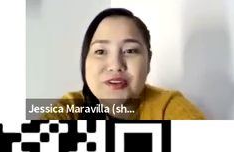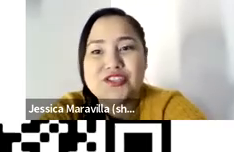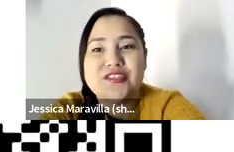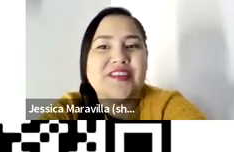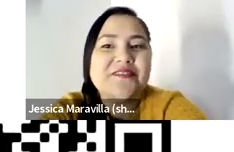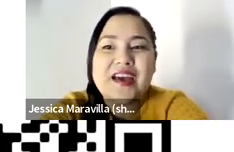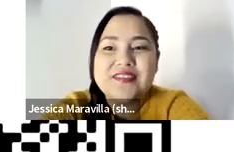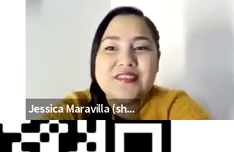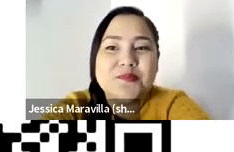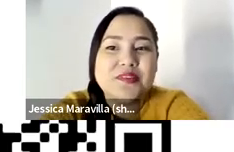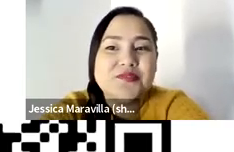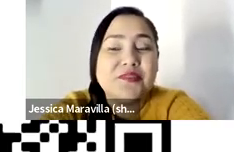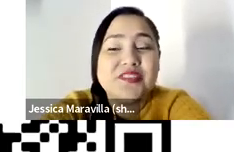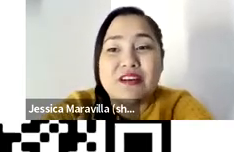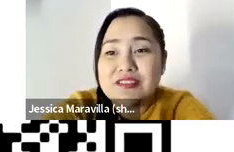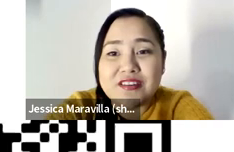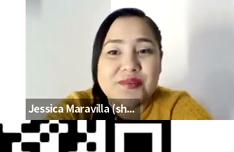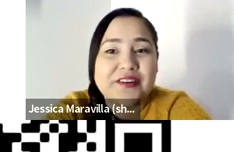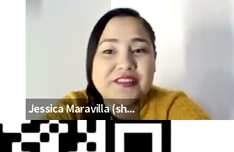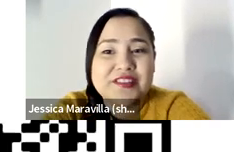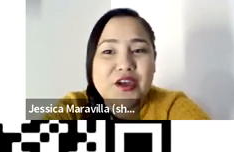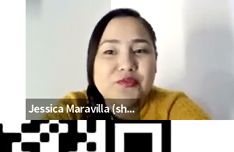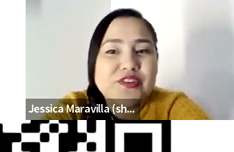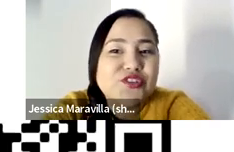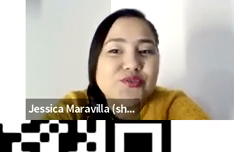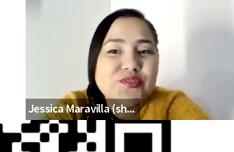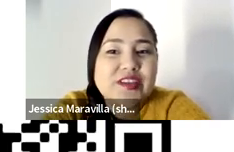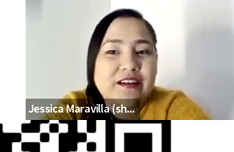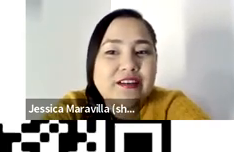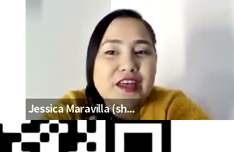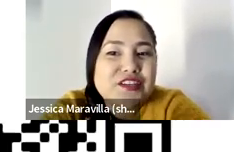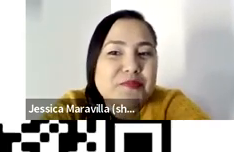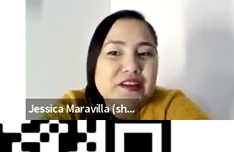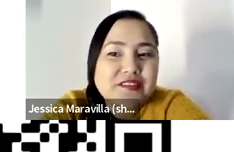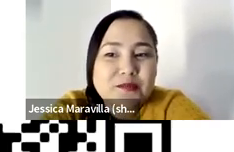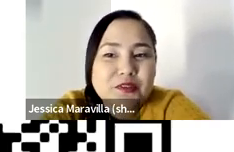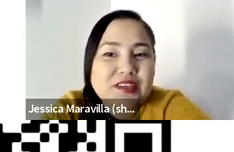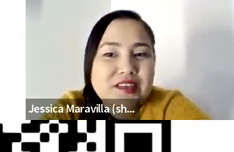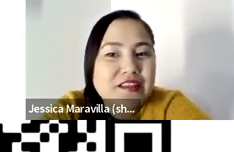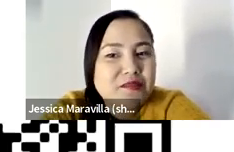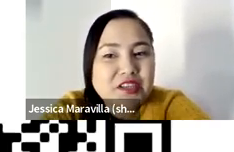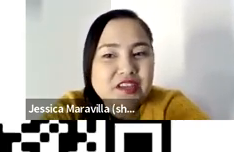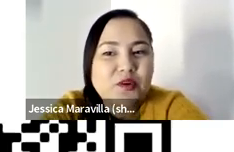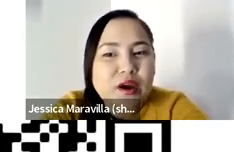We are here tonight to continue making our demands loud. And that is ban tear gas,